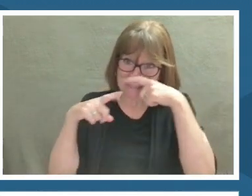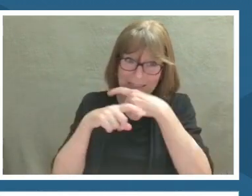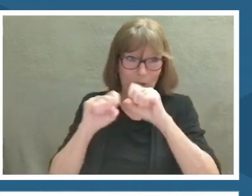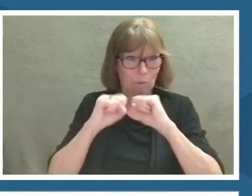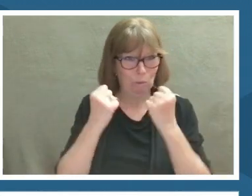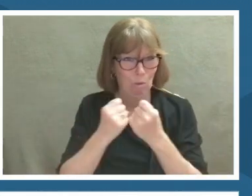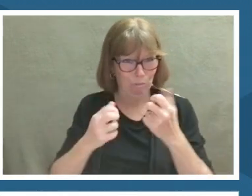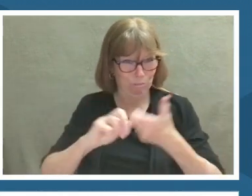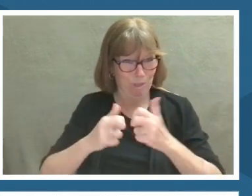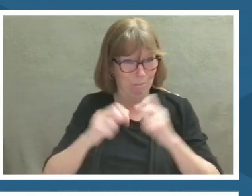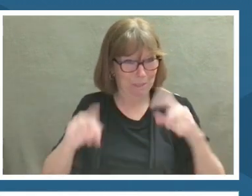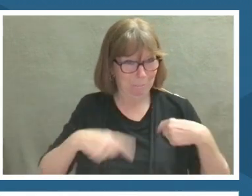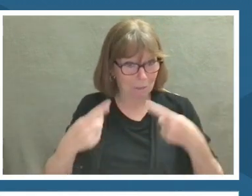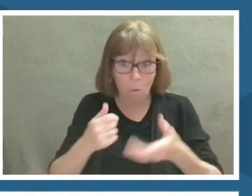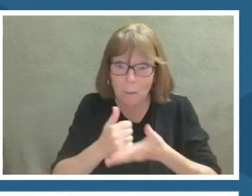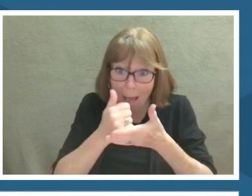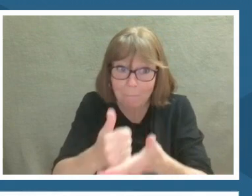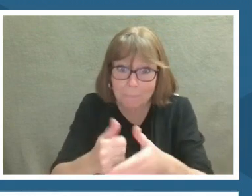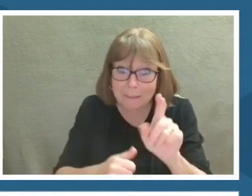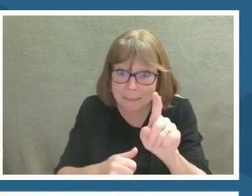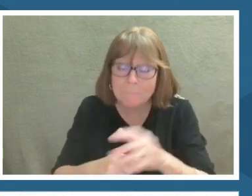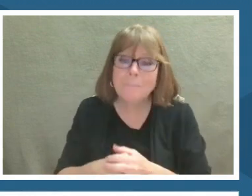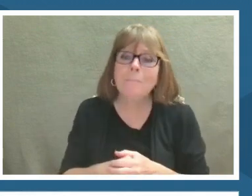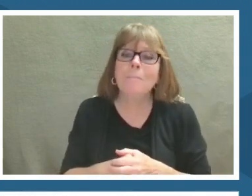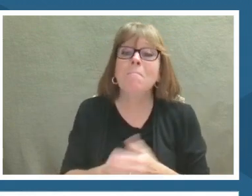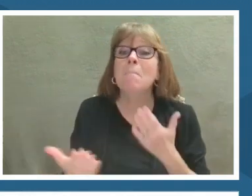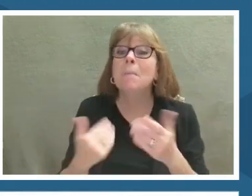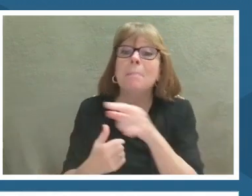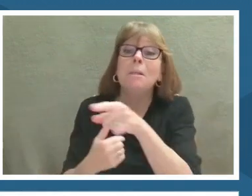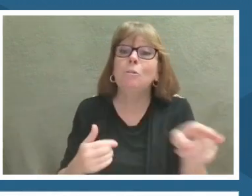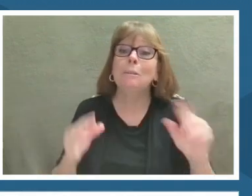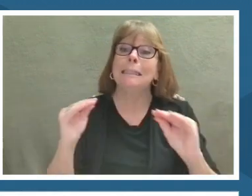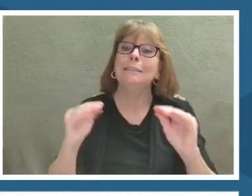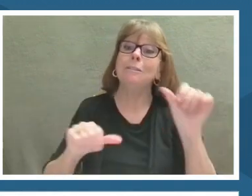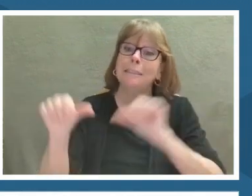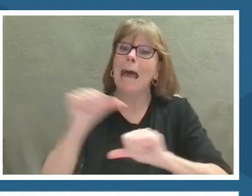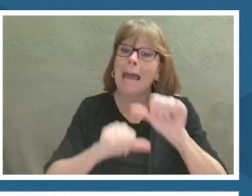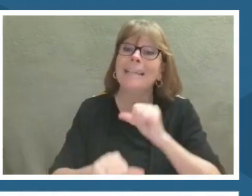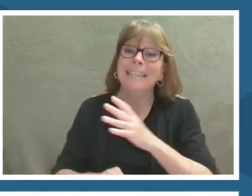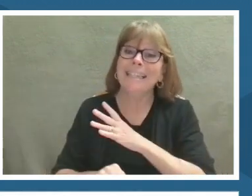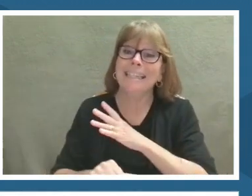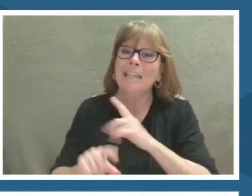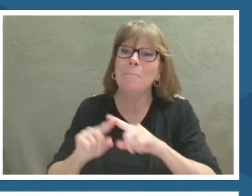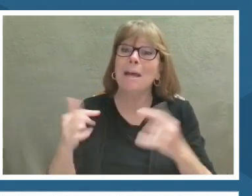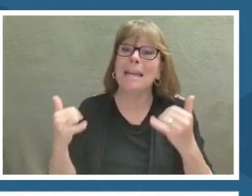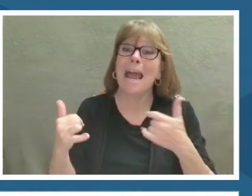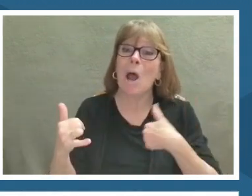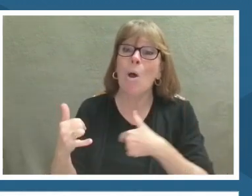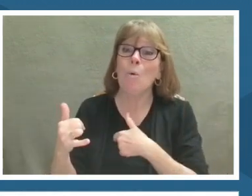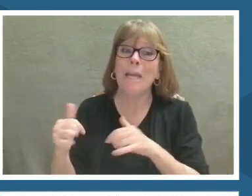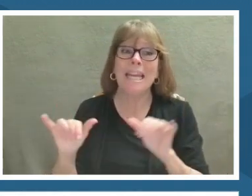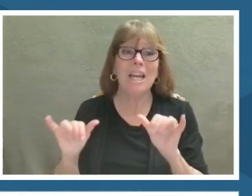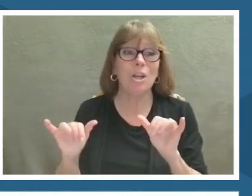while many of us might be science teachers we're starting to recognize that it's